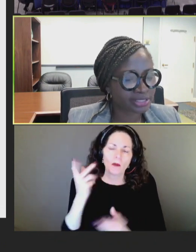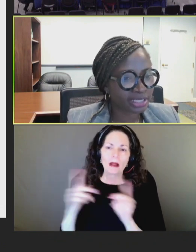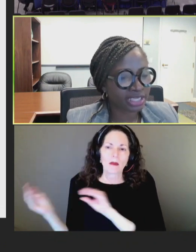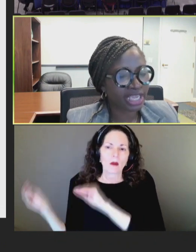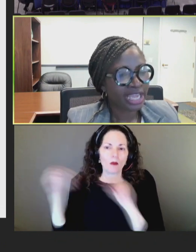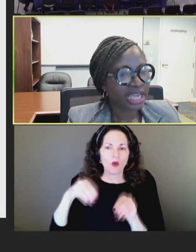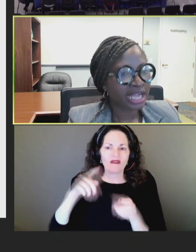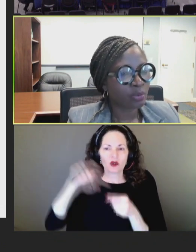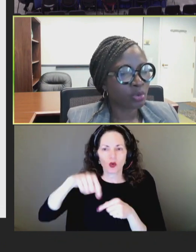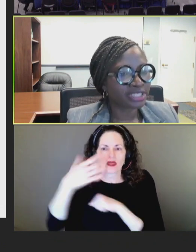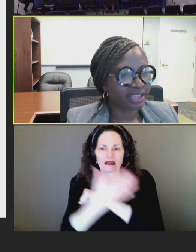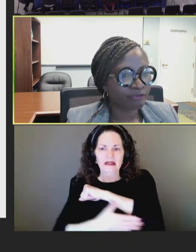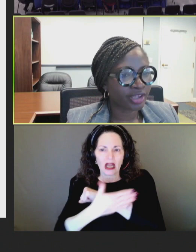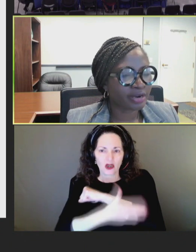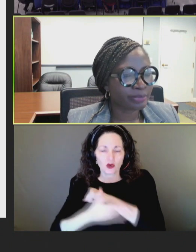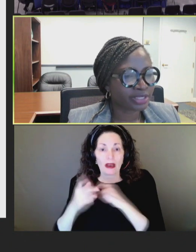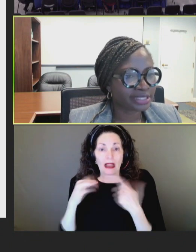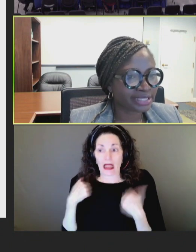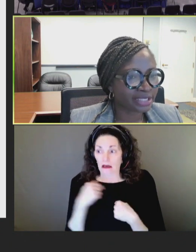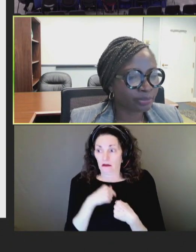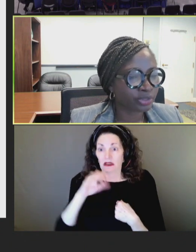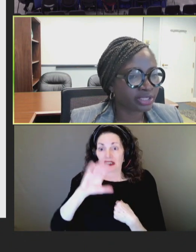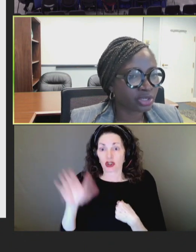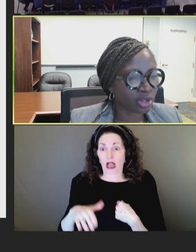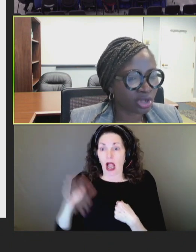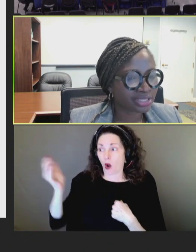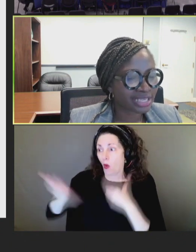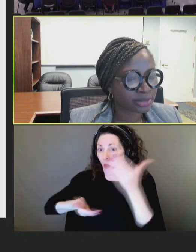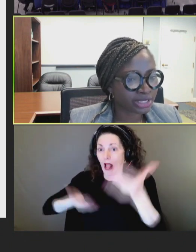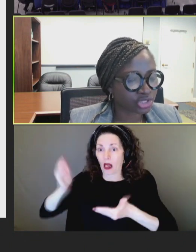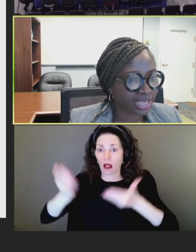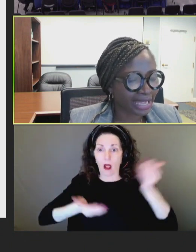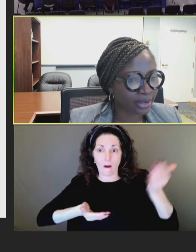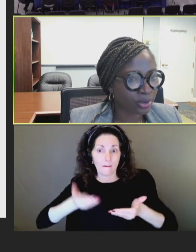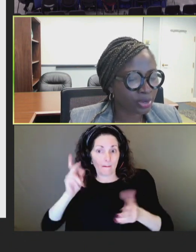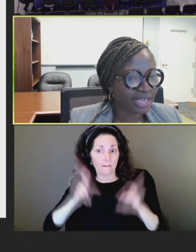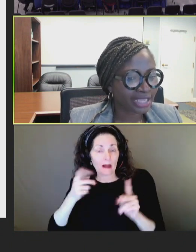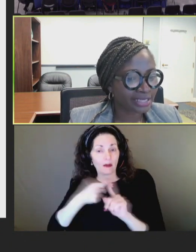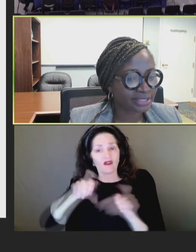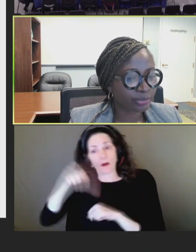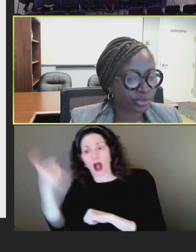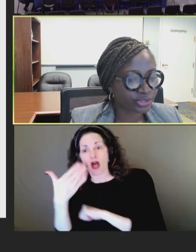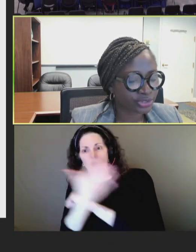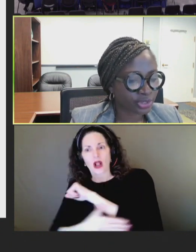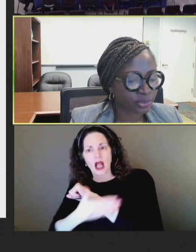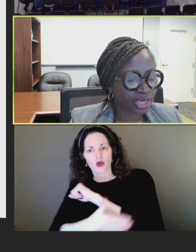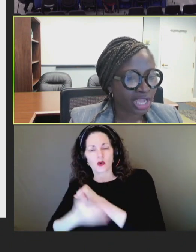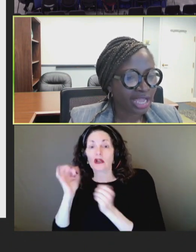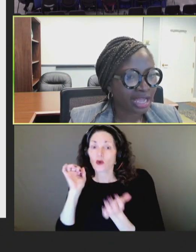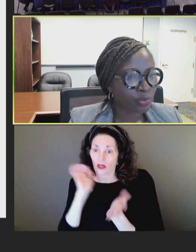city was a very particular political context within Chicago. That is important to note.